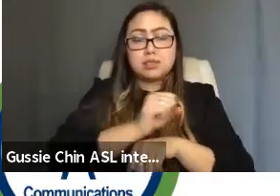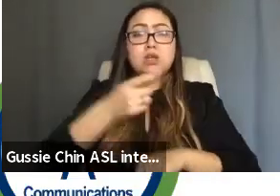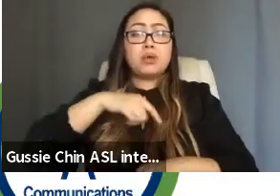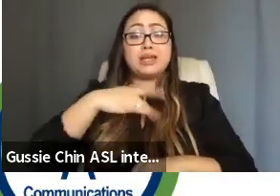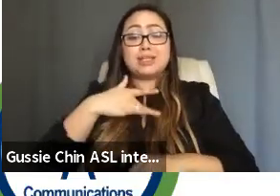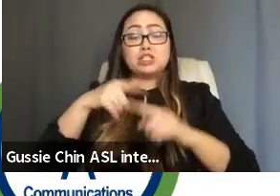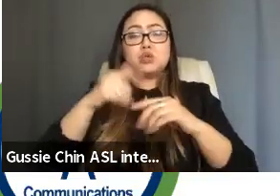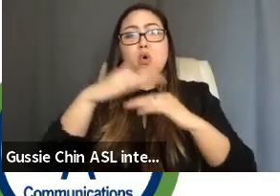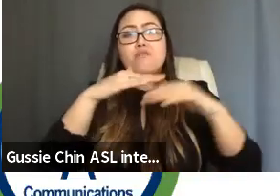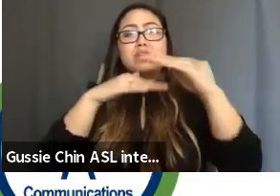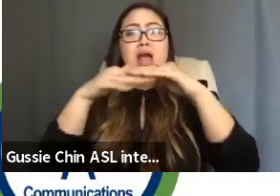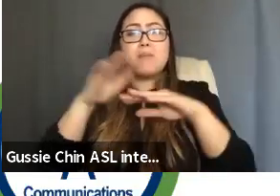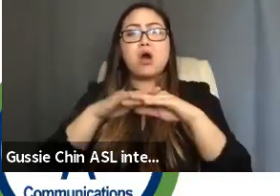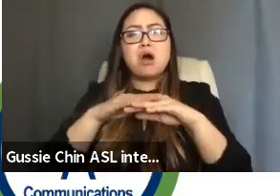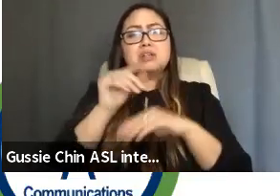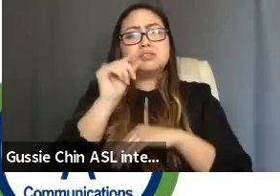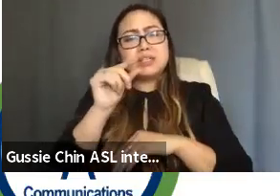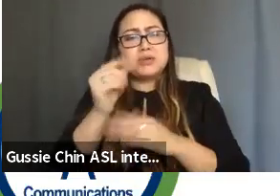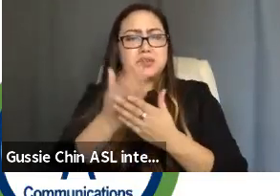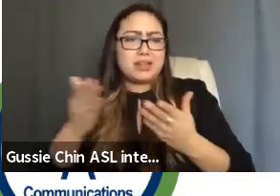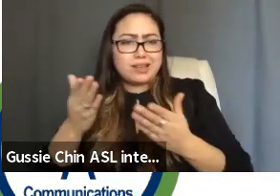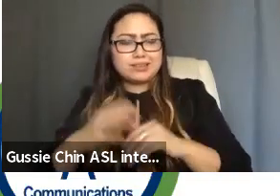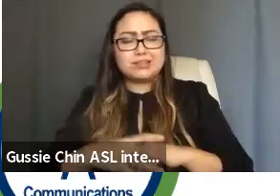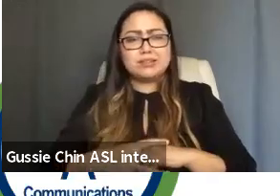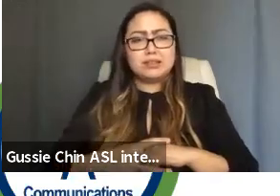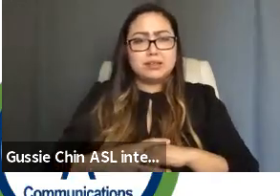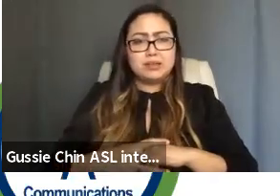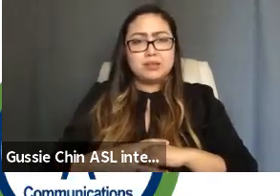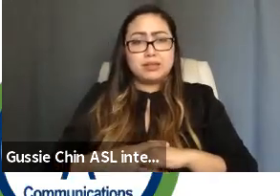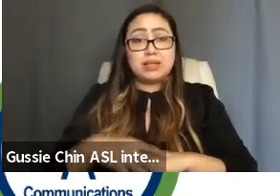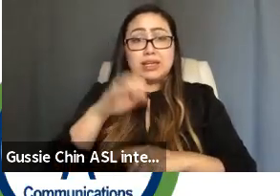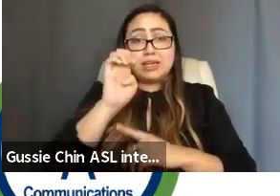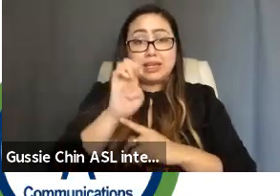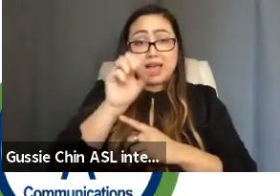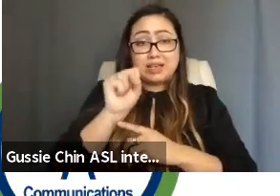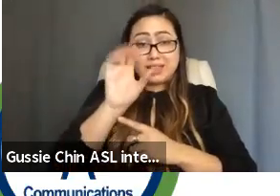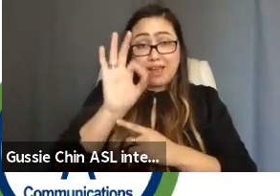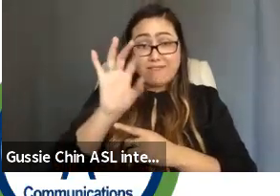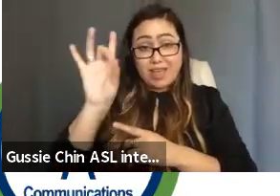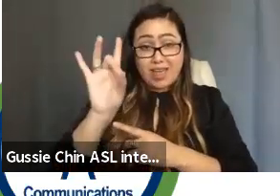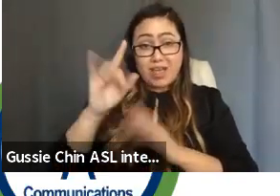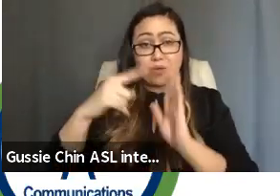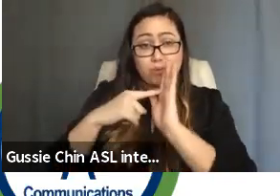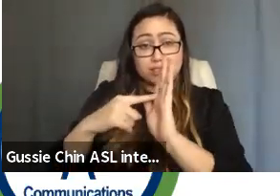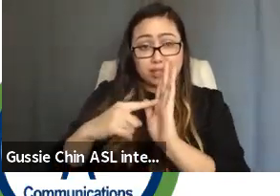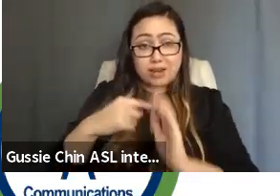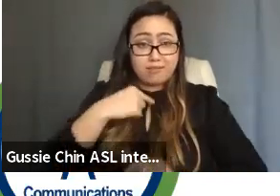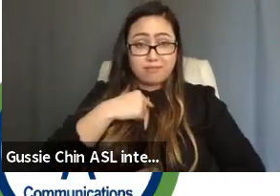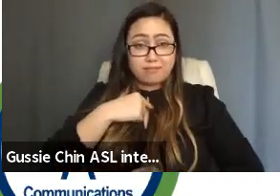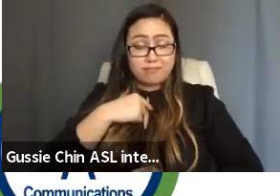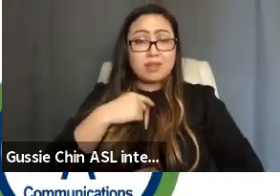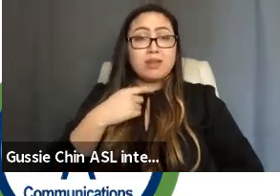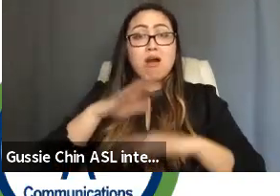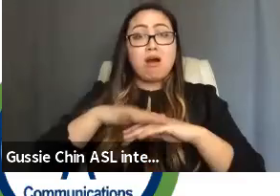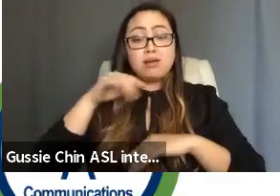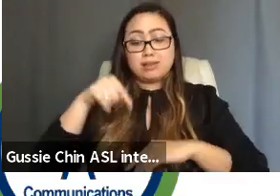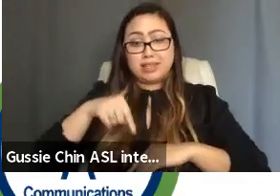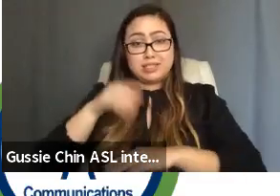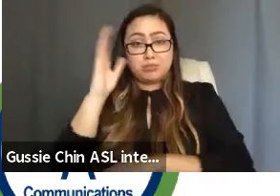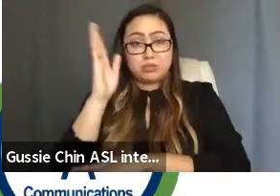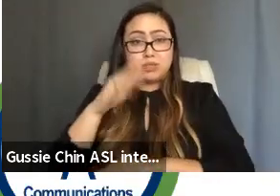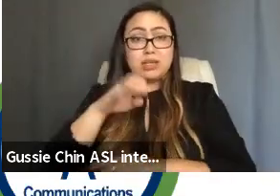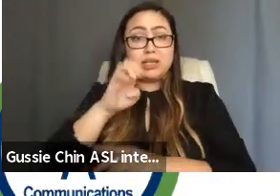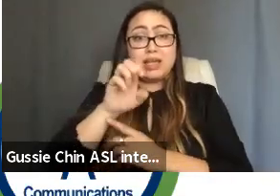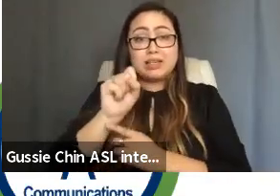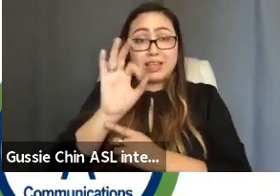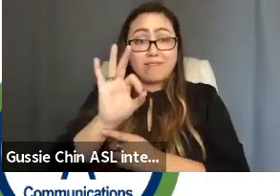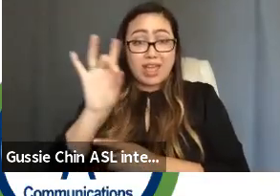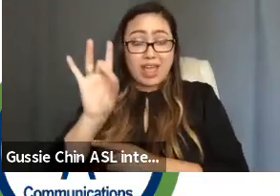small spaces, so as the ESF 8 representative on this presentation, ESF 8 is for health and medical